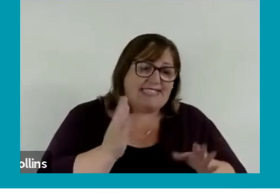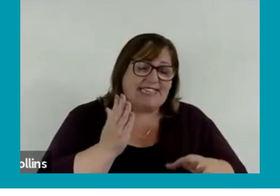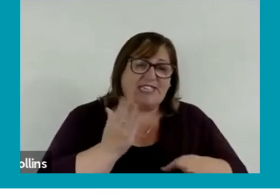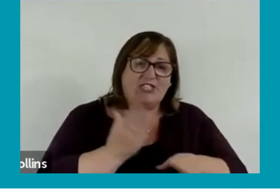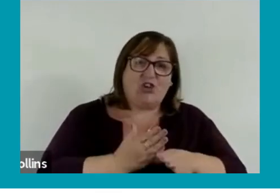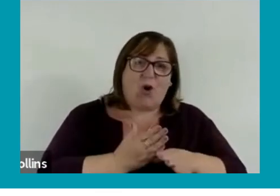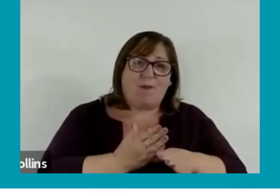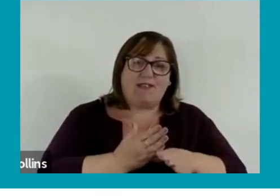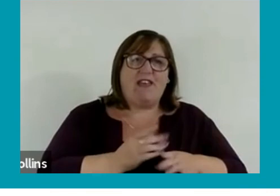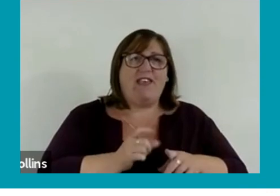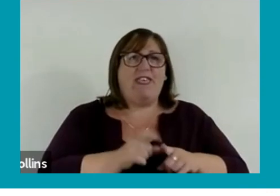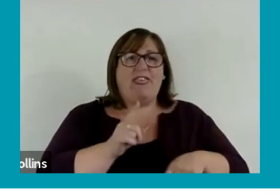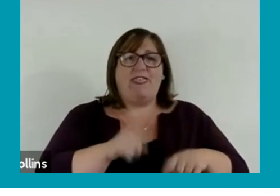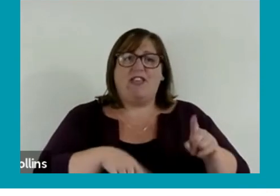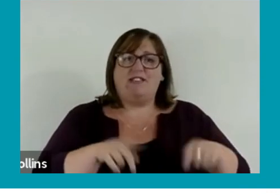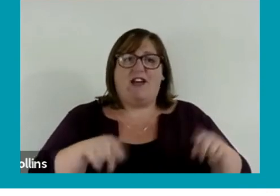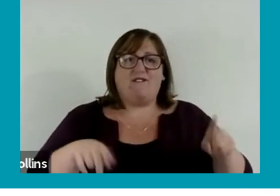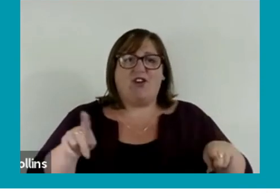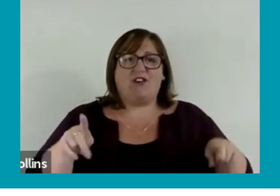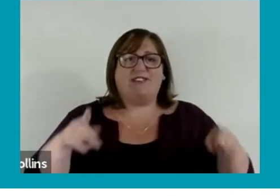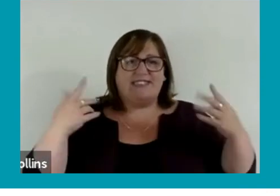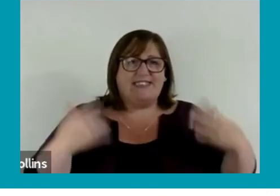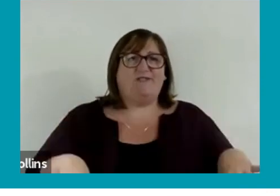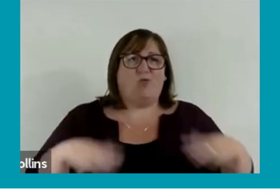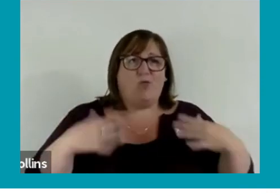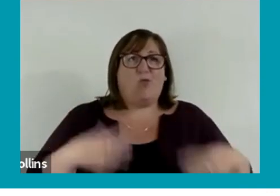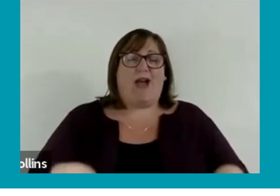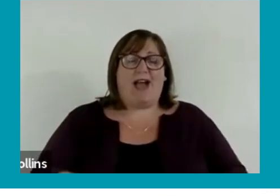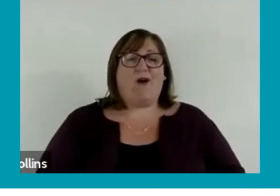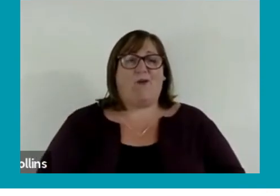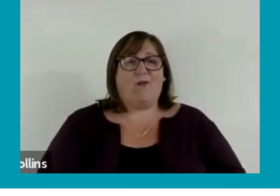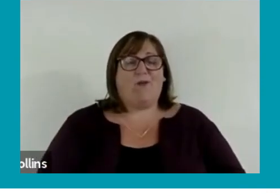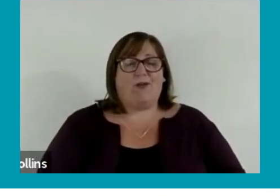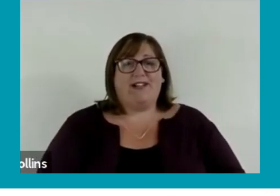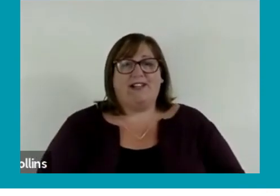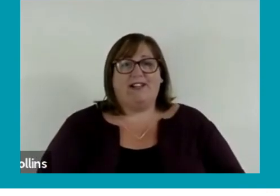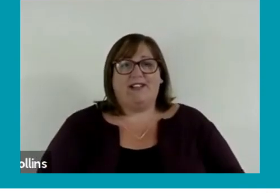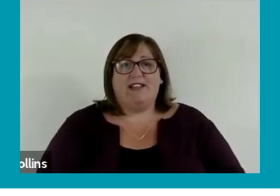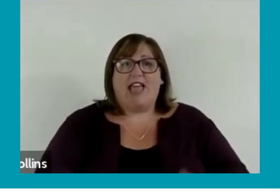opportunities really is quite incredible helen did you want to add anything finally before we